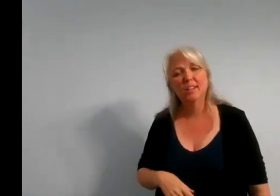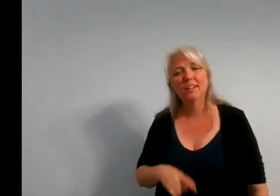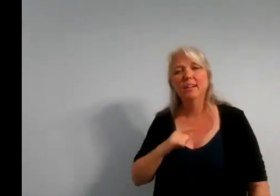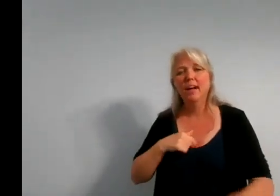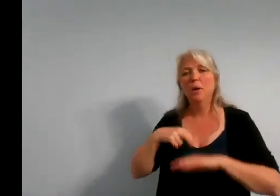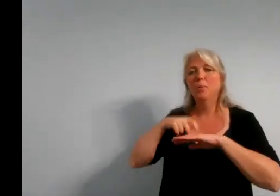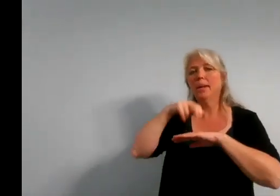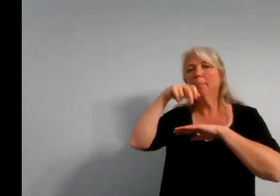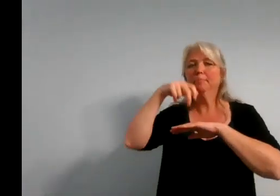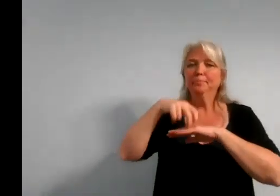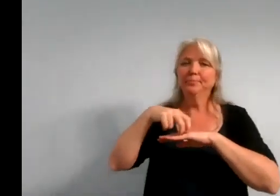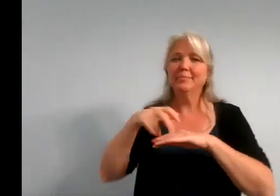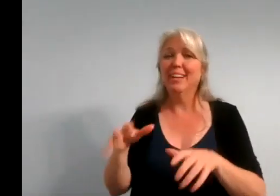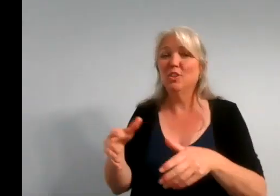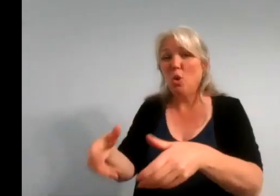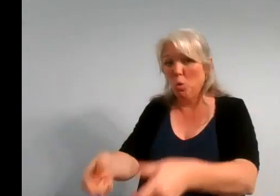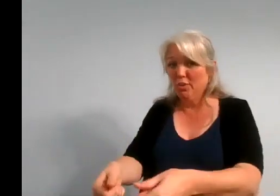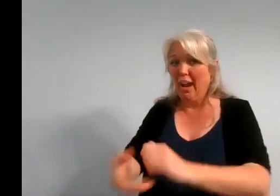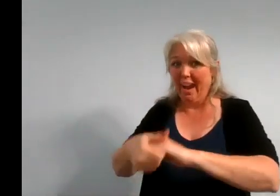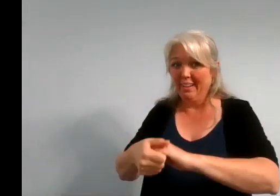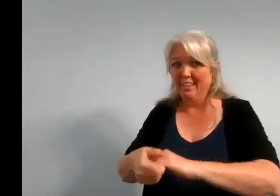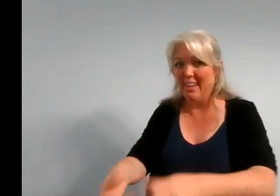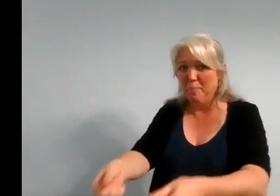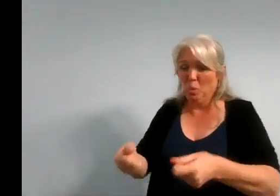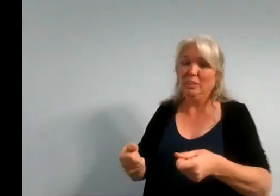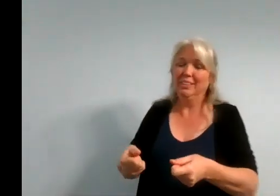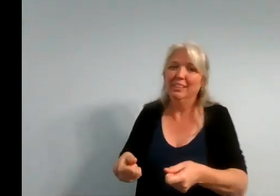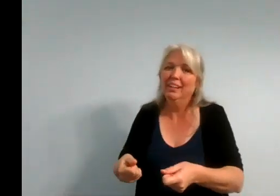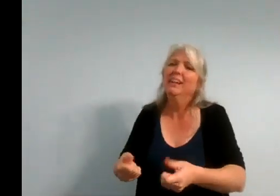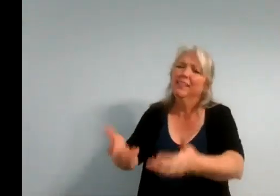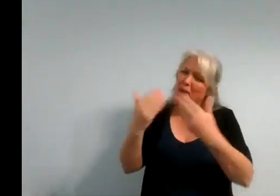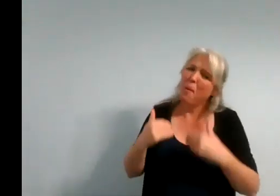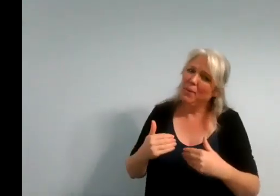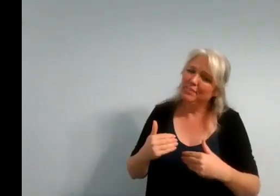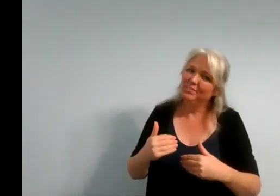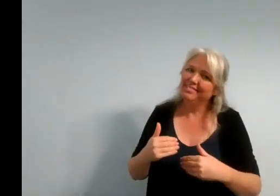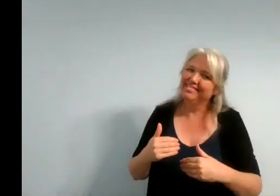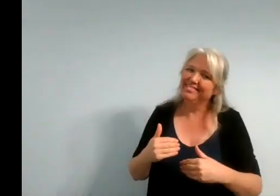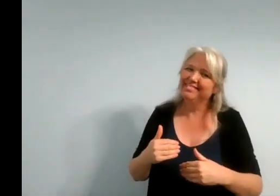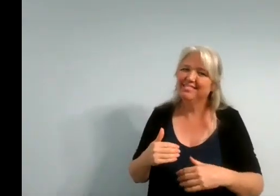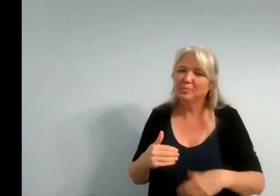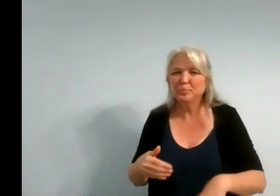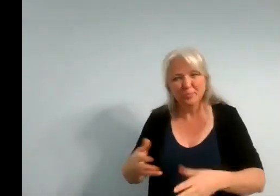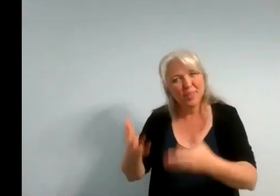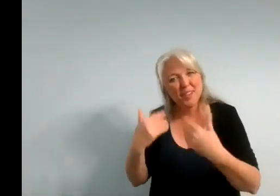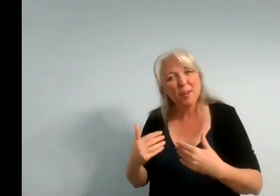porch and took hold of her hand and pulled on her. “Come on,” I said, “let’s go inside.”